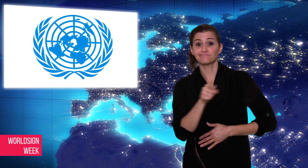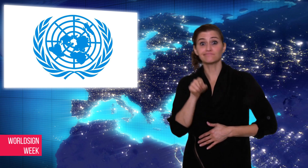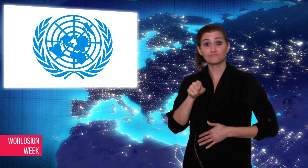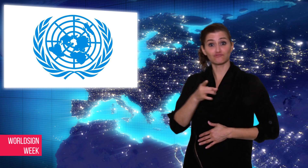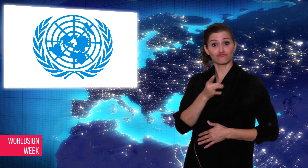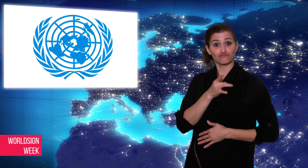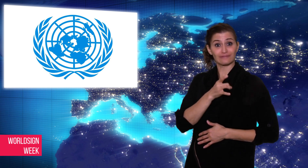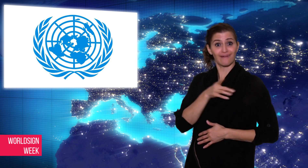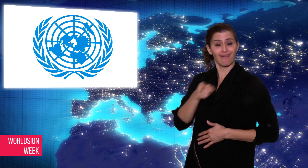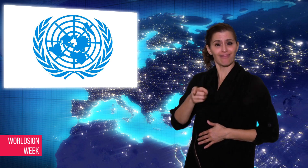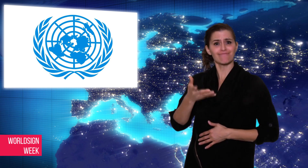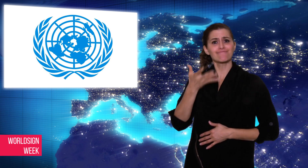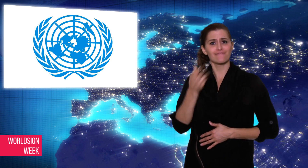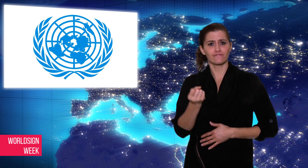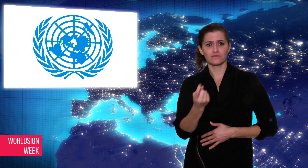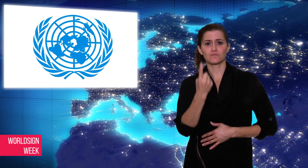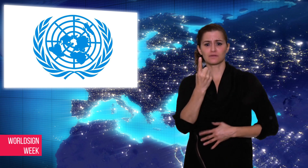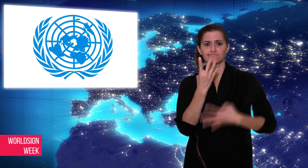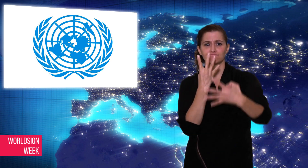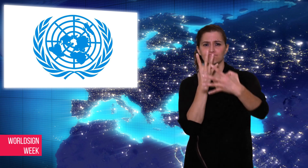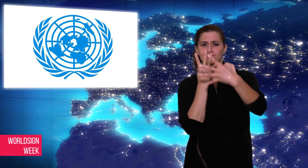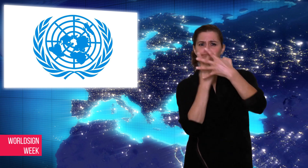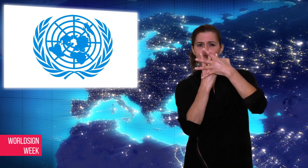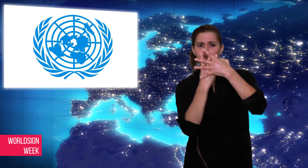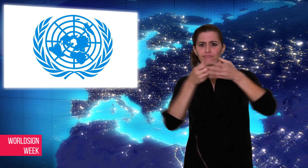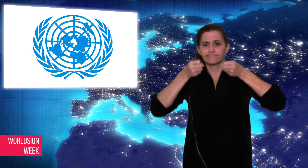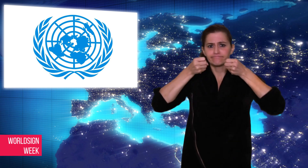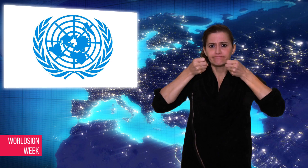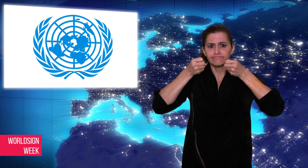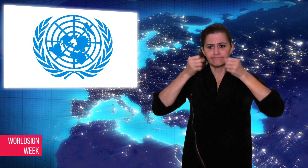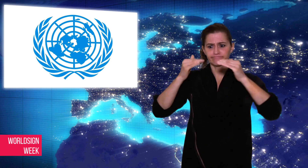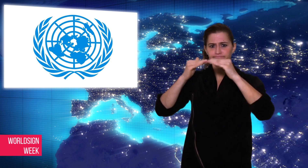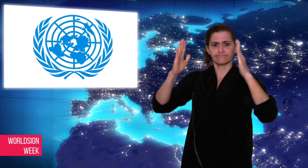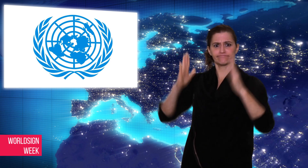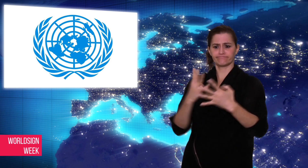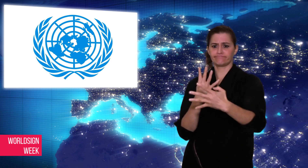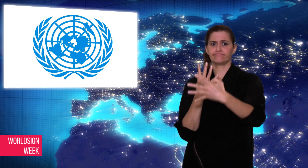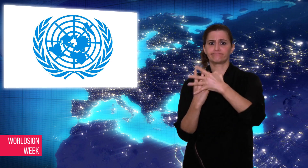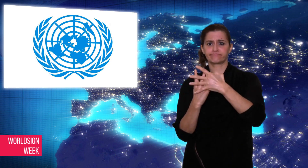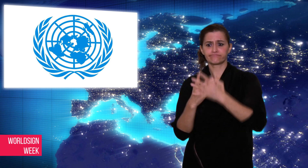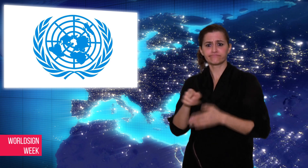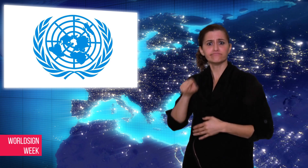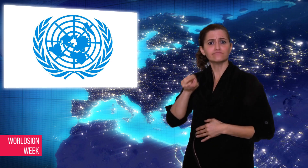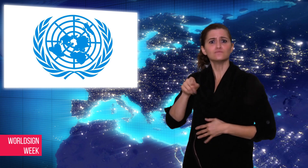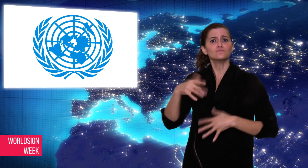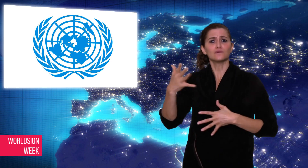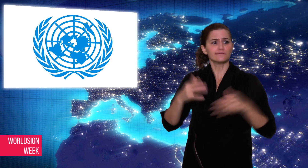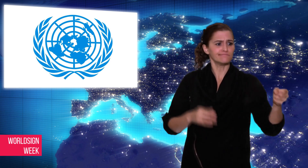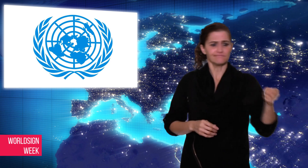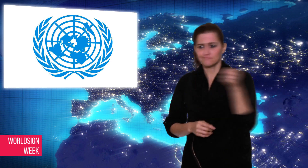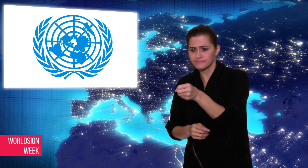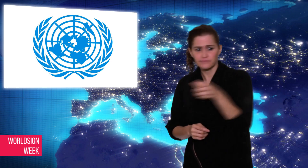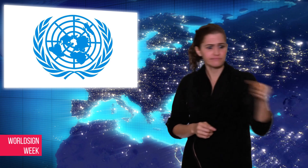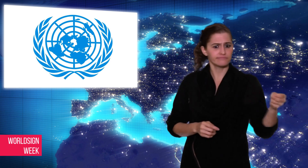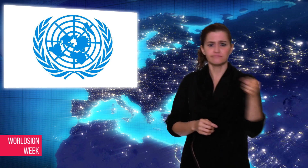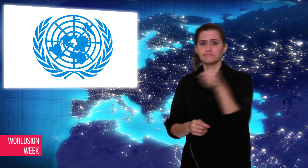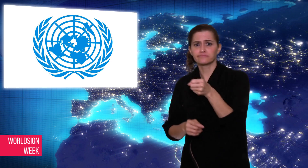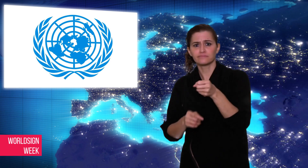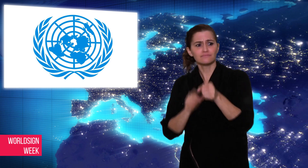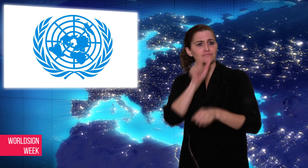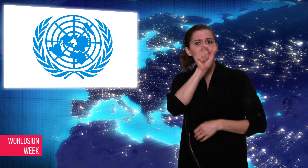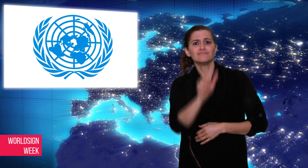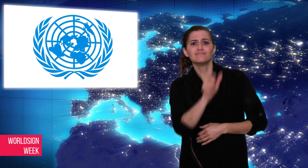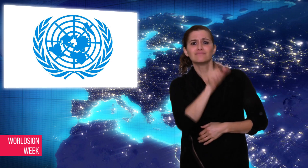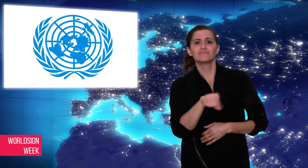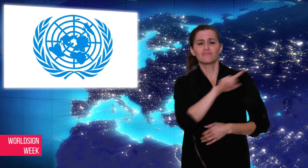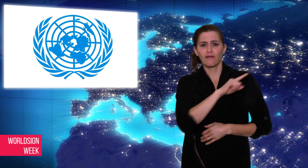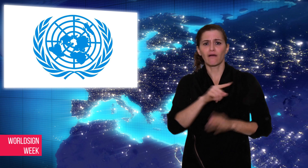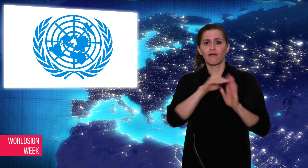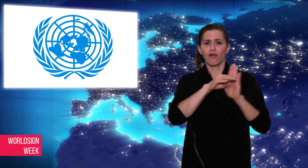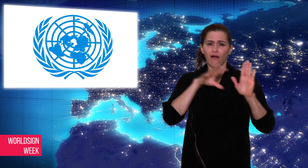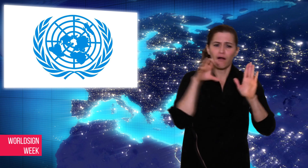comforts for criminals of past